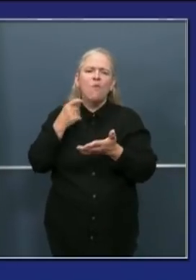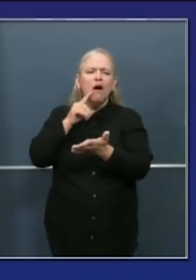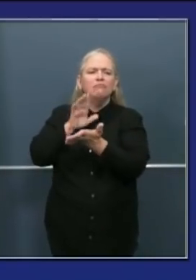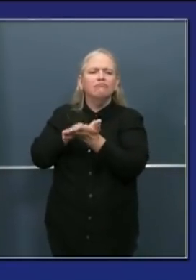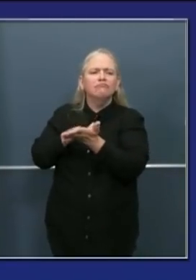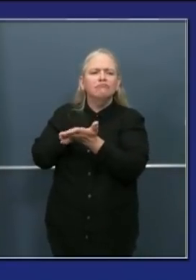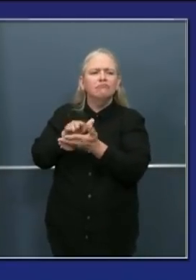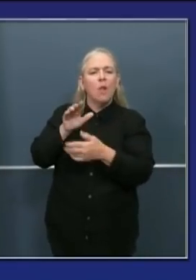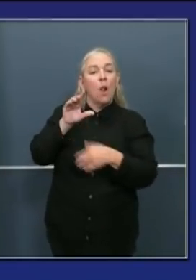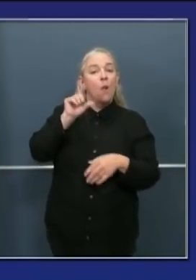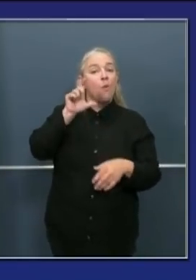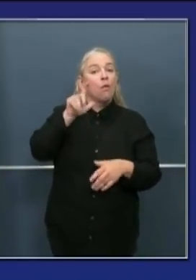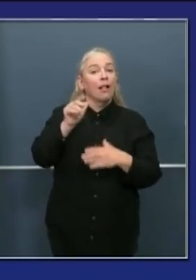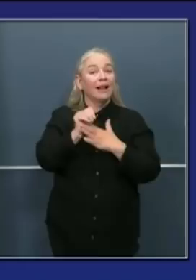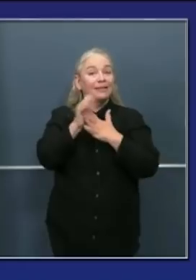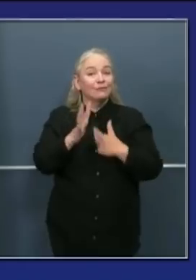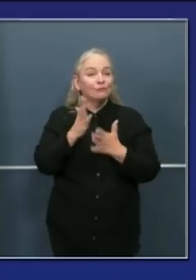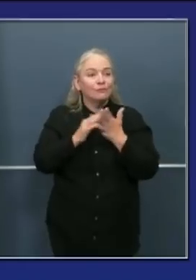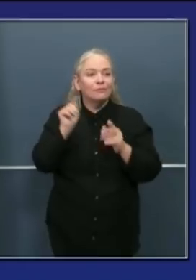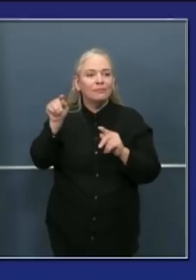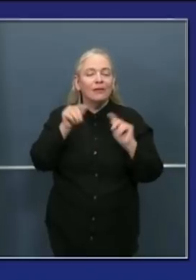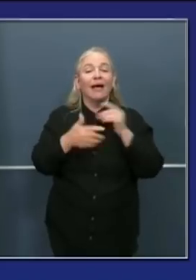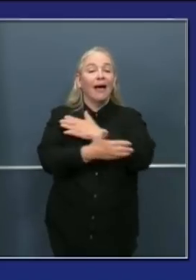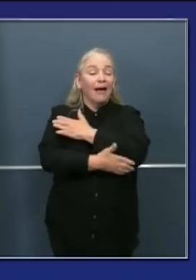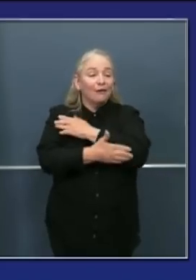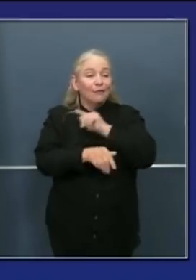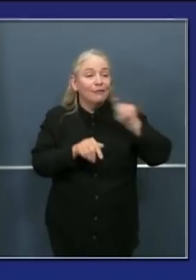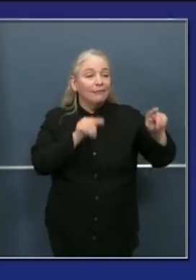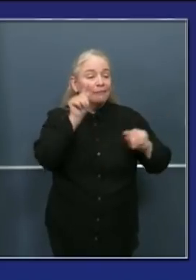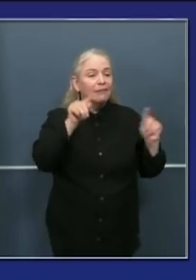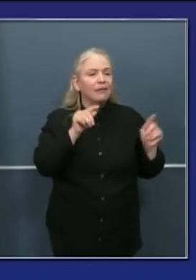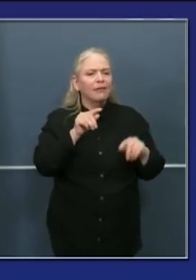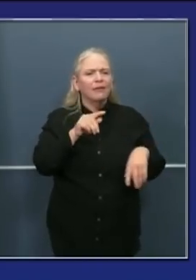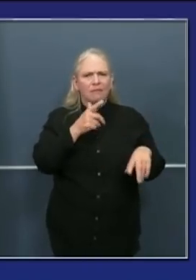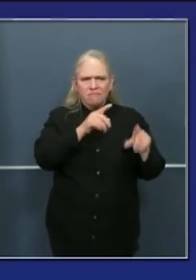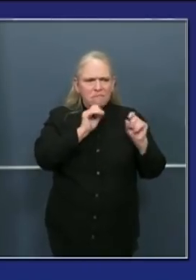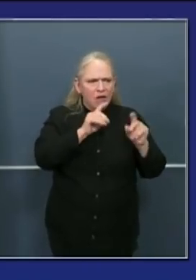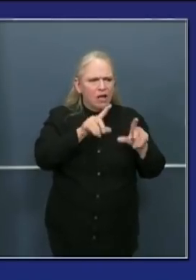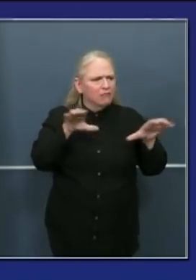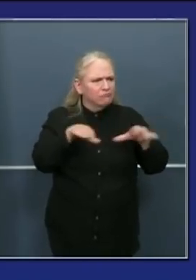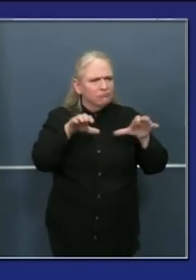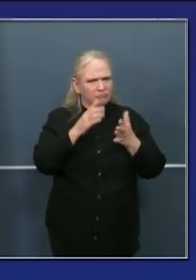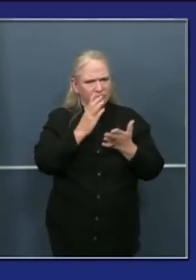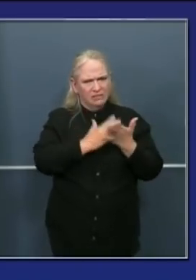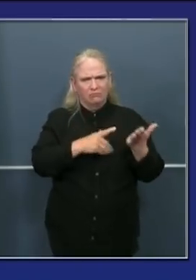SUDDENLY PEOPLE WILL HIGHLIGHT EXCEPTIONS AND I JUST WANT TO COMPLIMENT ALL THE LOCAL